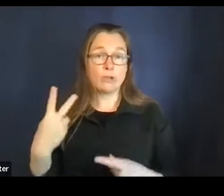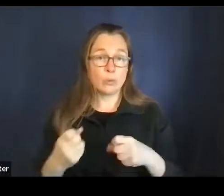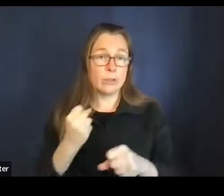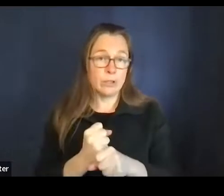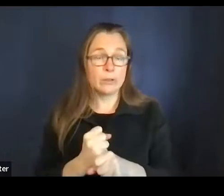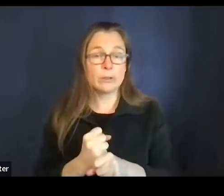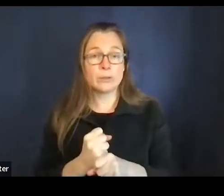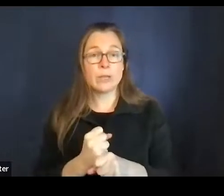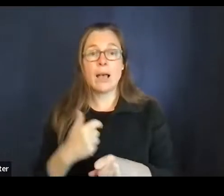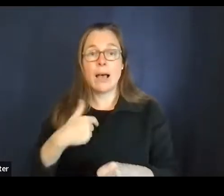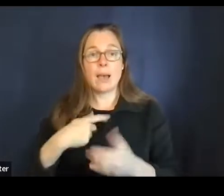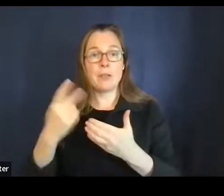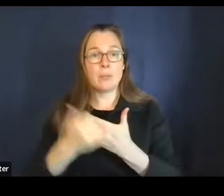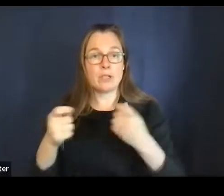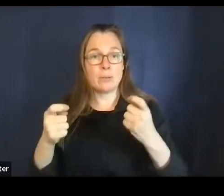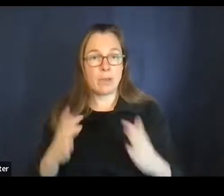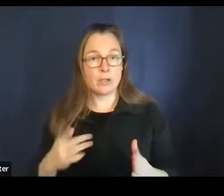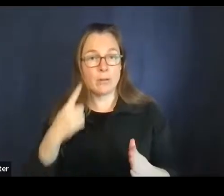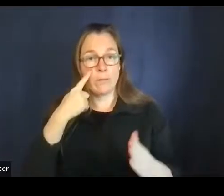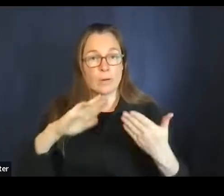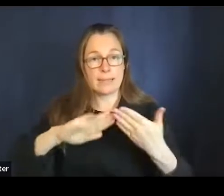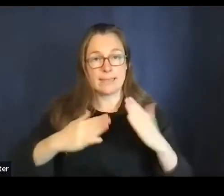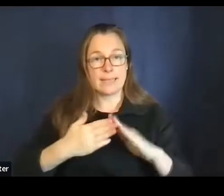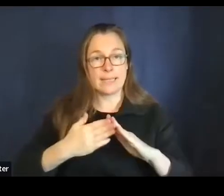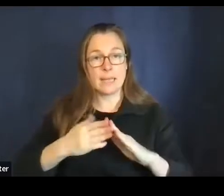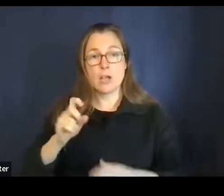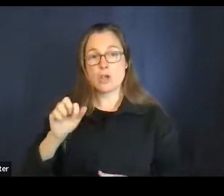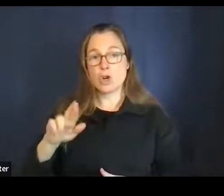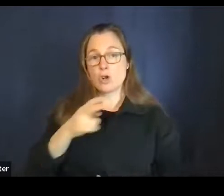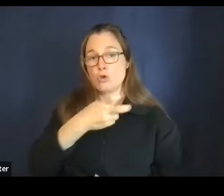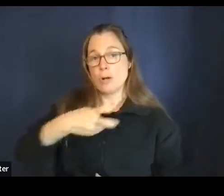and I am the project manager for the City’s Charter Transition Implementation.